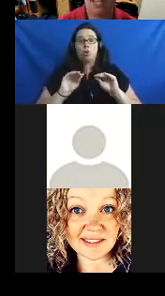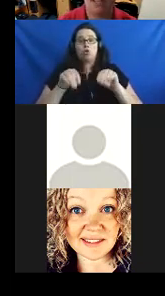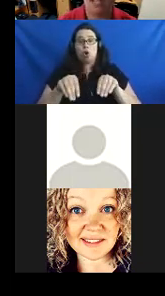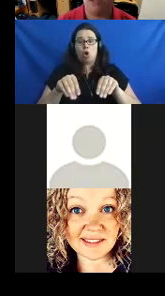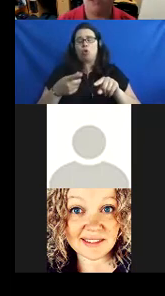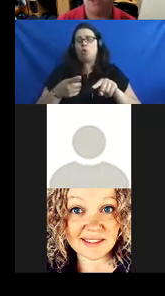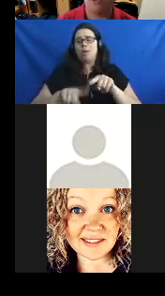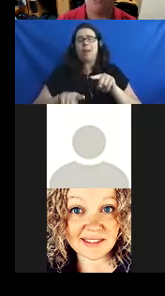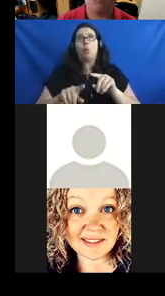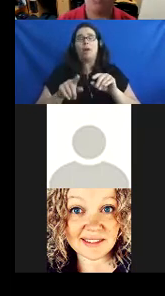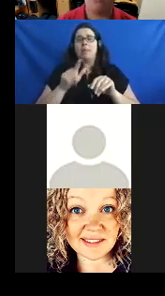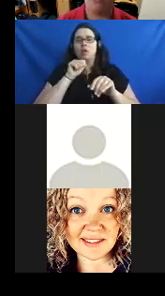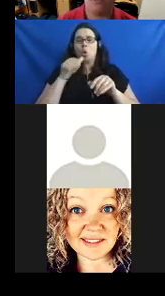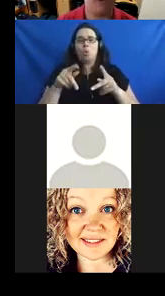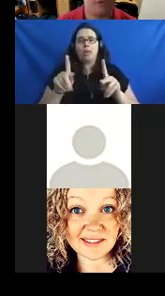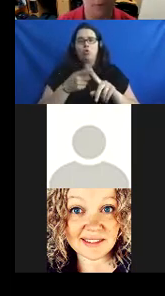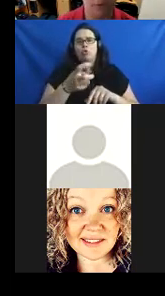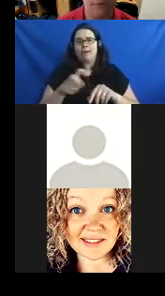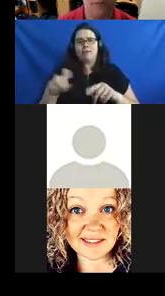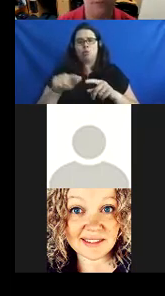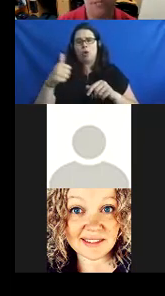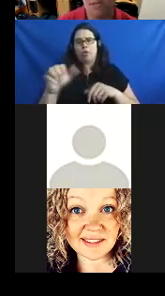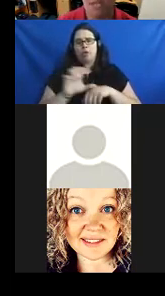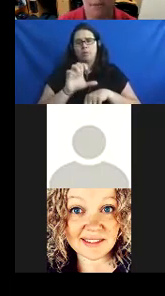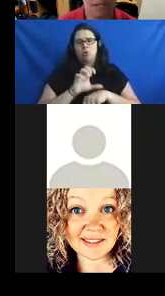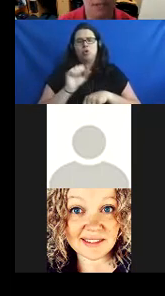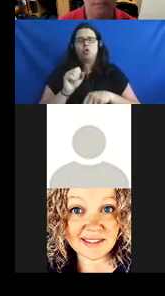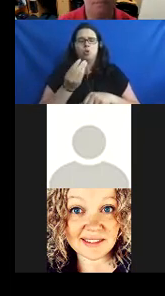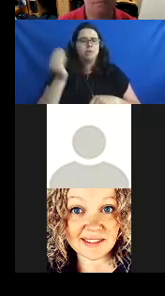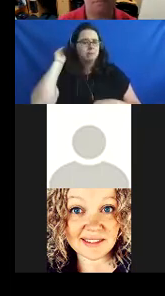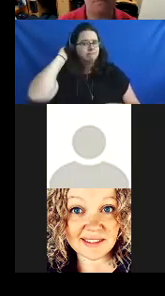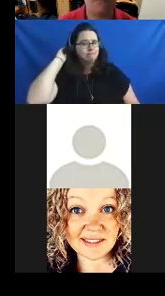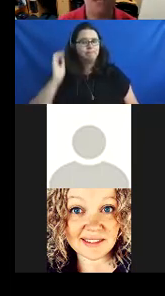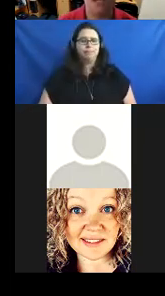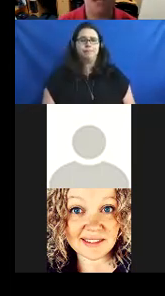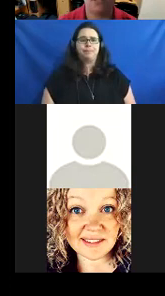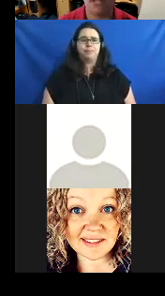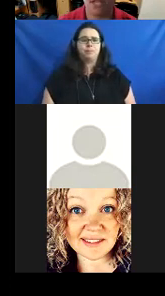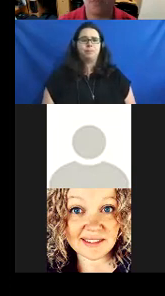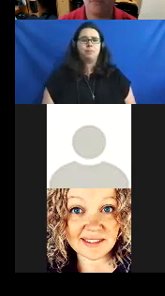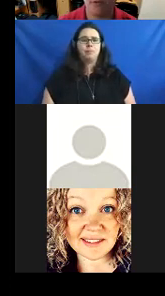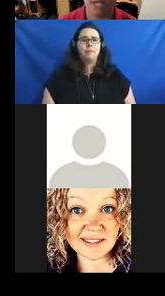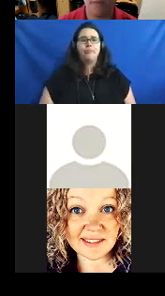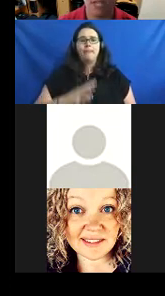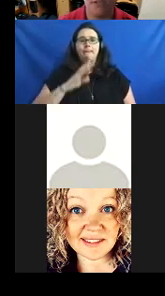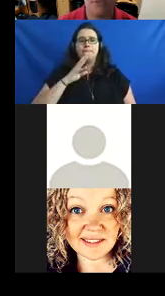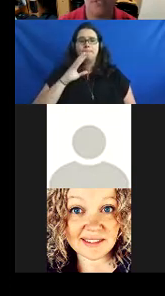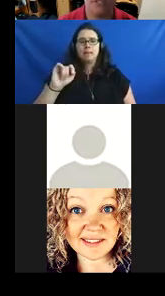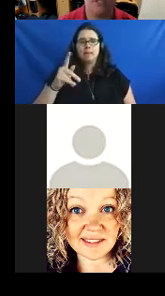TRANSFER IT TO ANOTHER COMPUTER. JUST KEEP THAT IN MIND. TALKING TYPIER FROM APH.